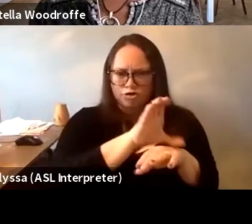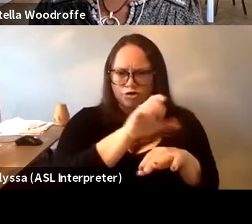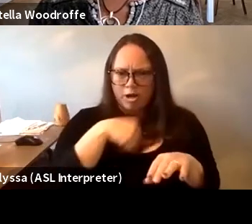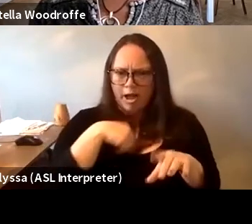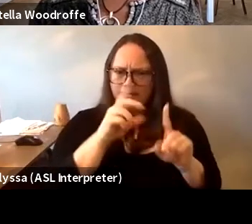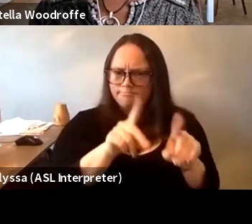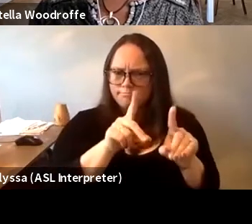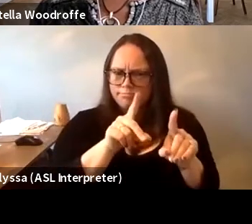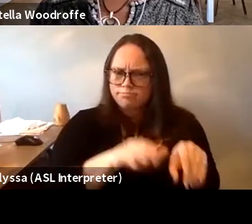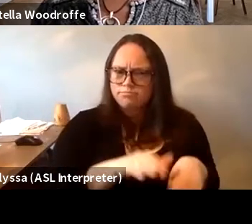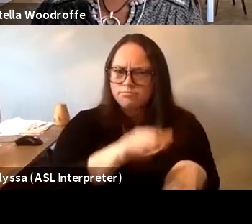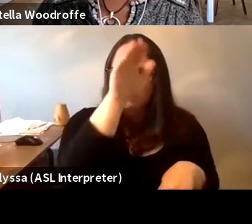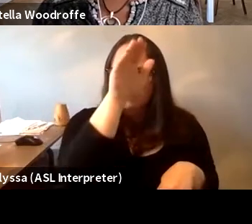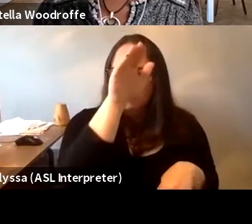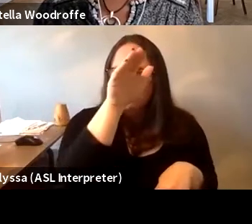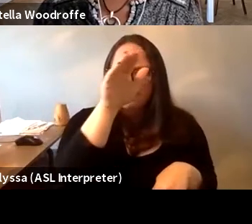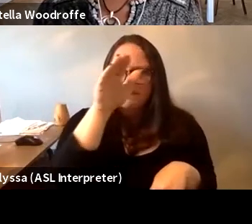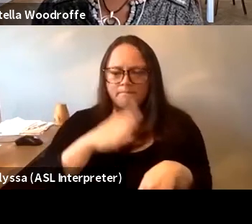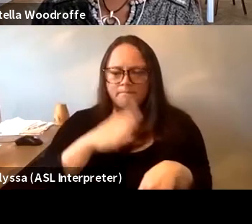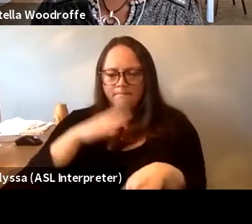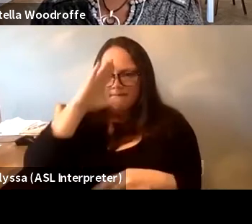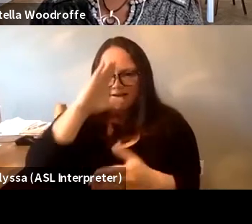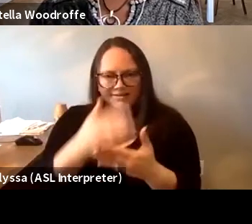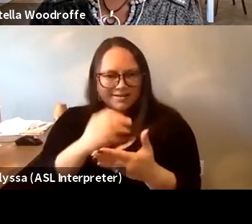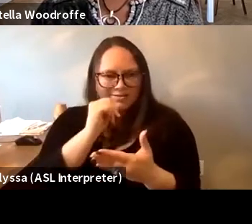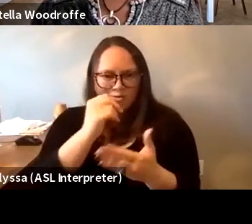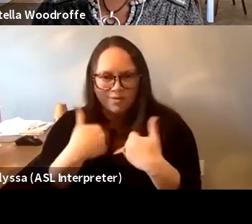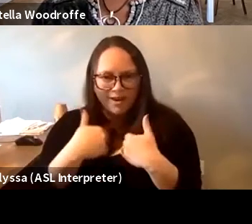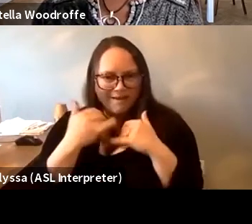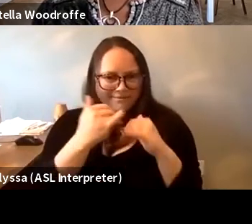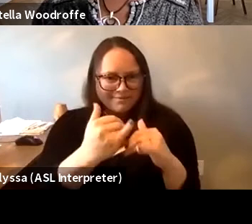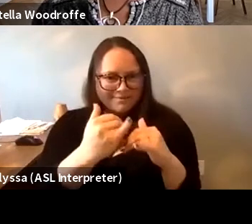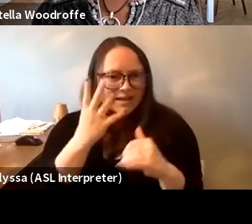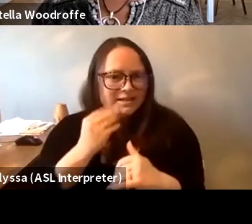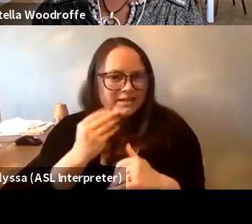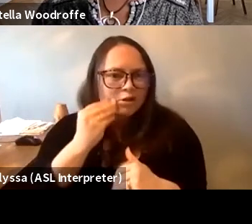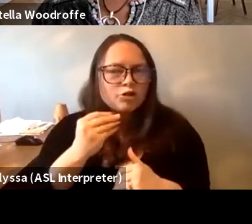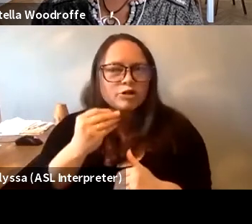that, you know, experience of being Caribbean American and go